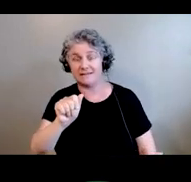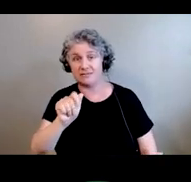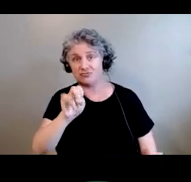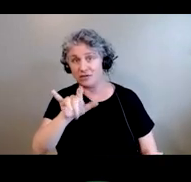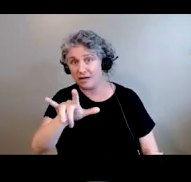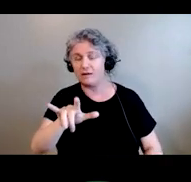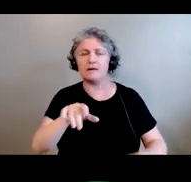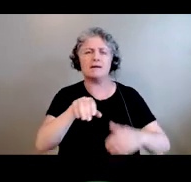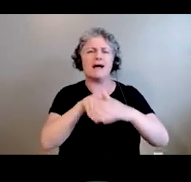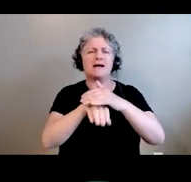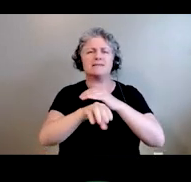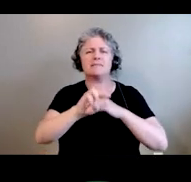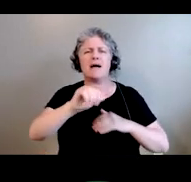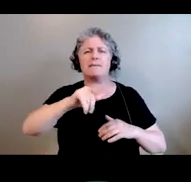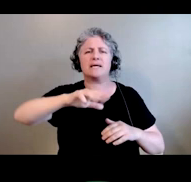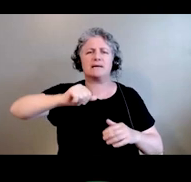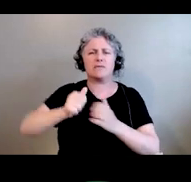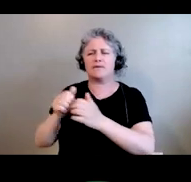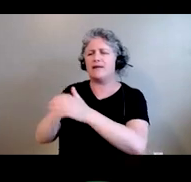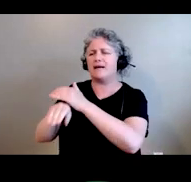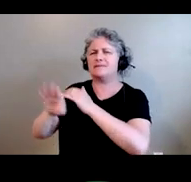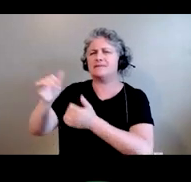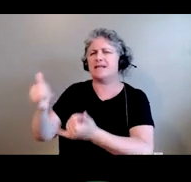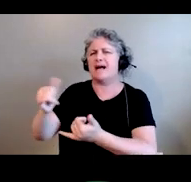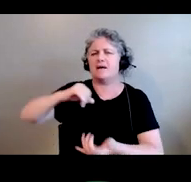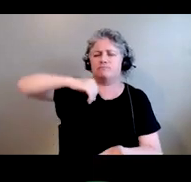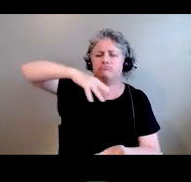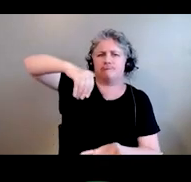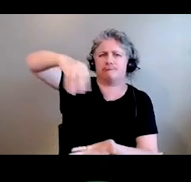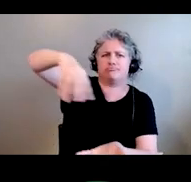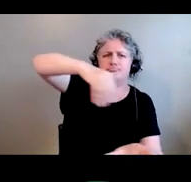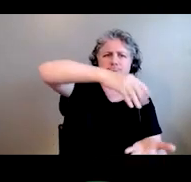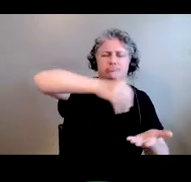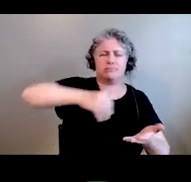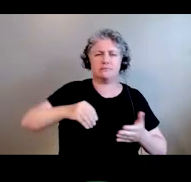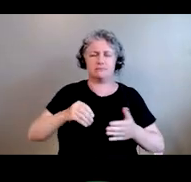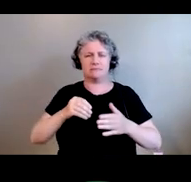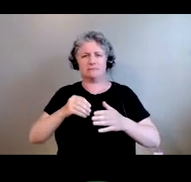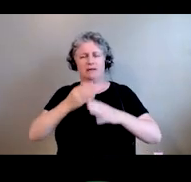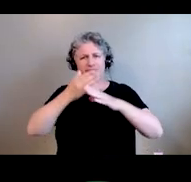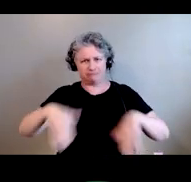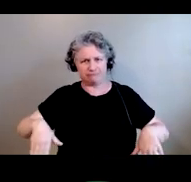trail that we map. We team up somebody with lived experience to do the mapping and a representative from